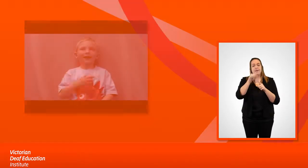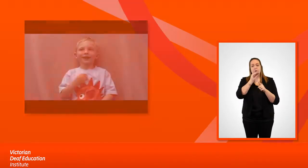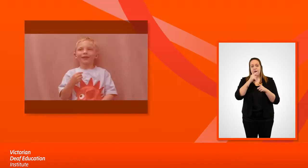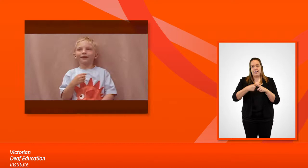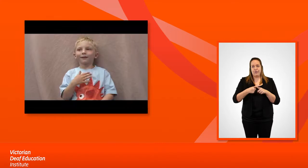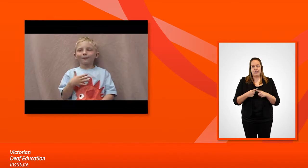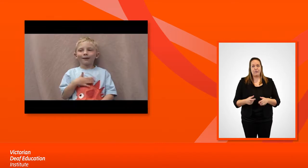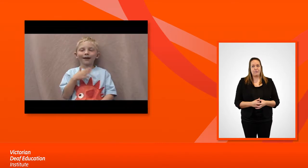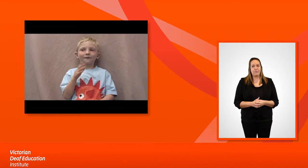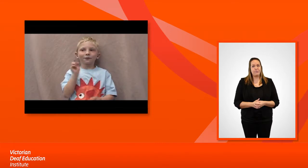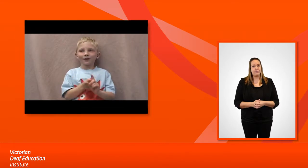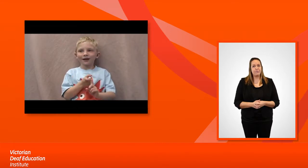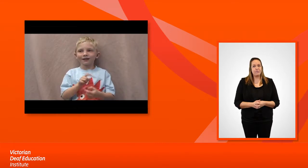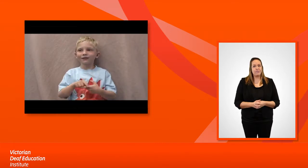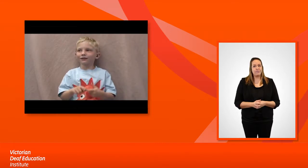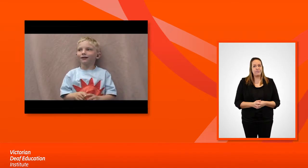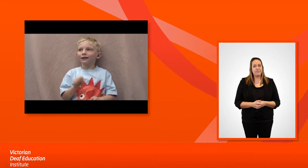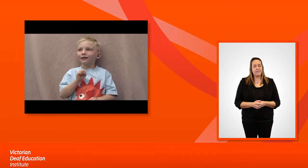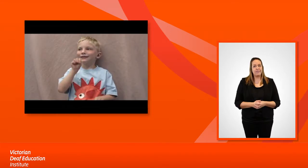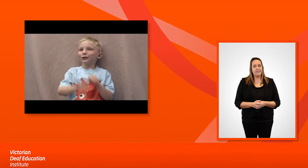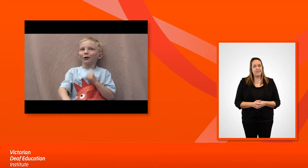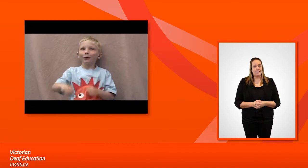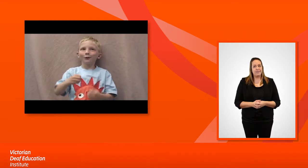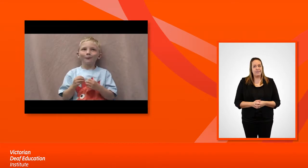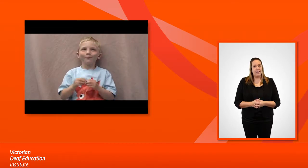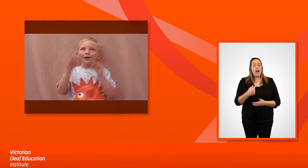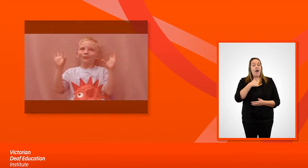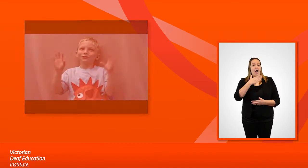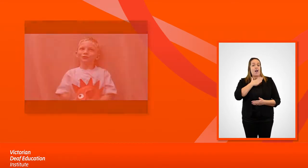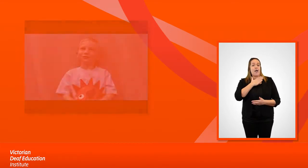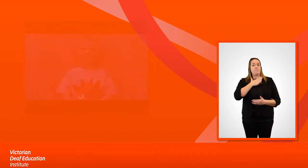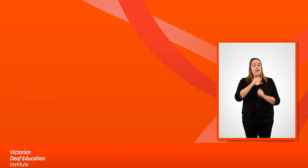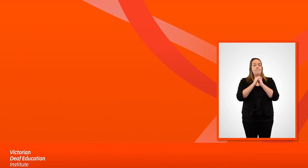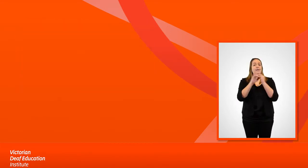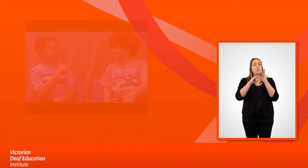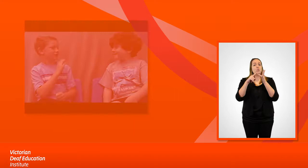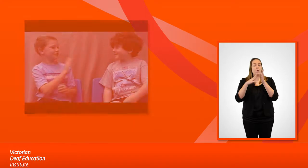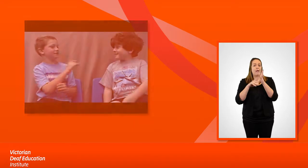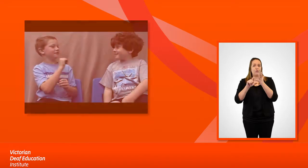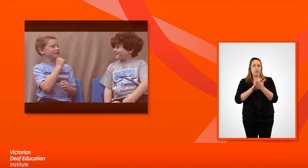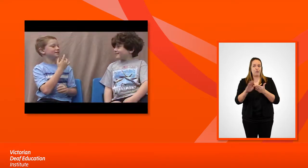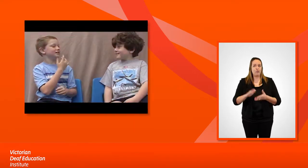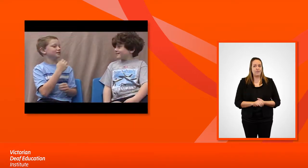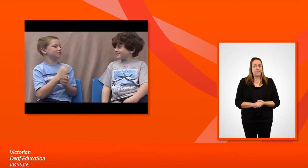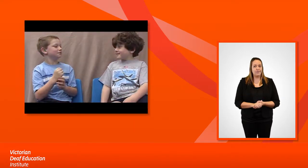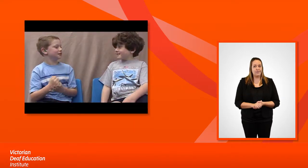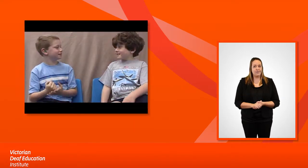(Video played): I like my friends so much. What is your favourite subject?